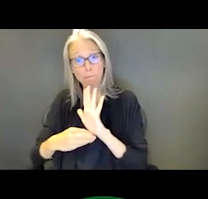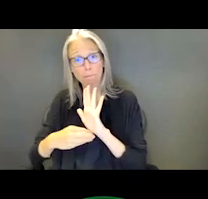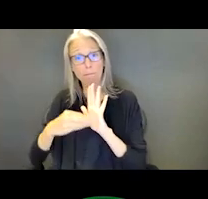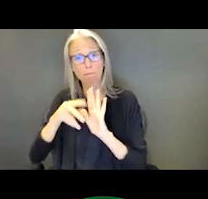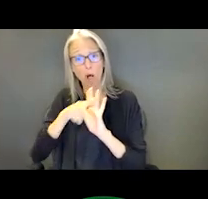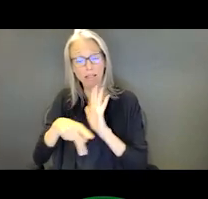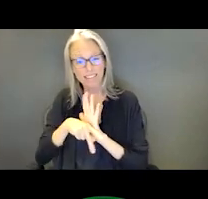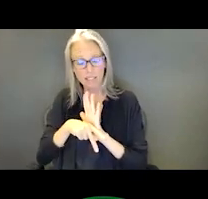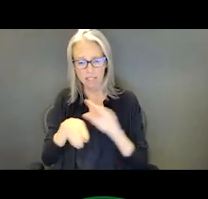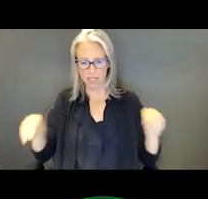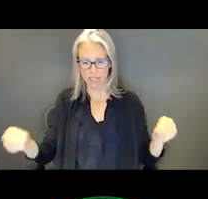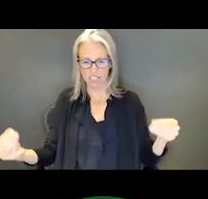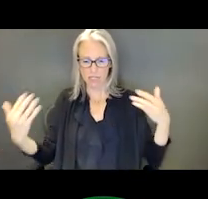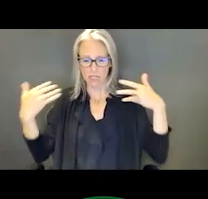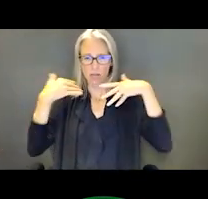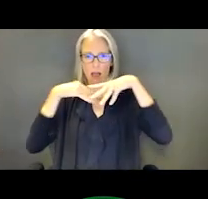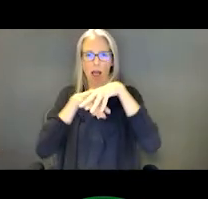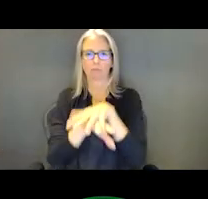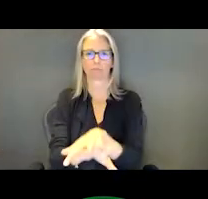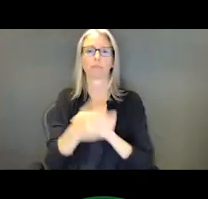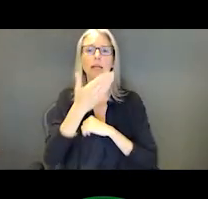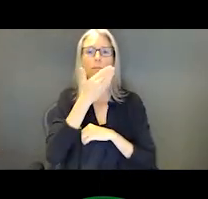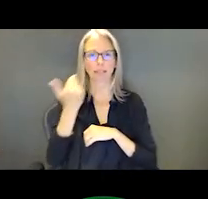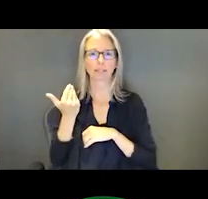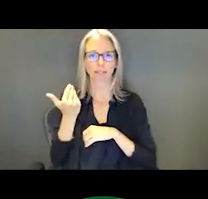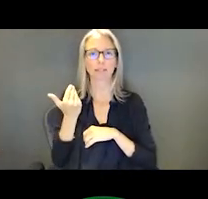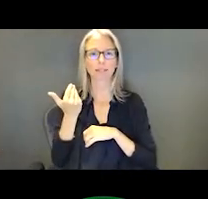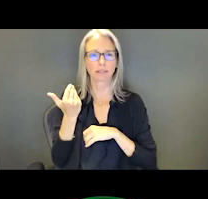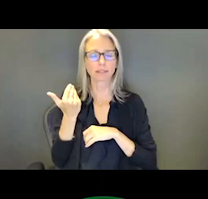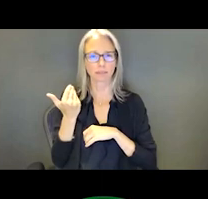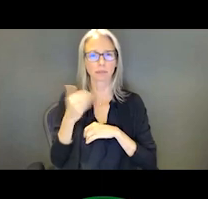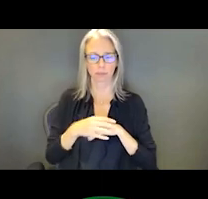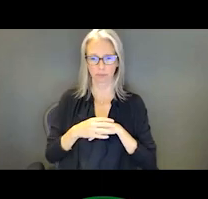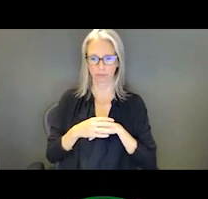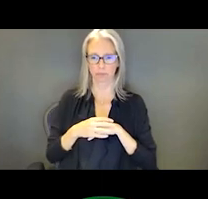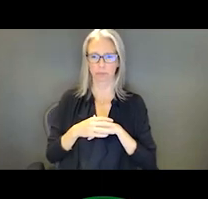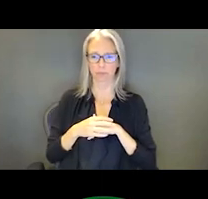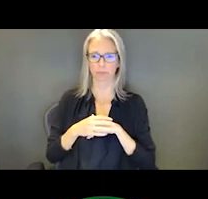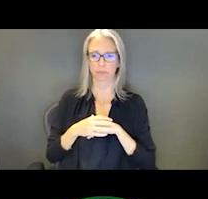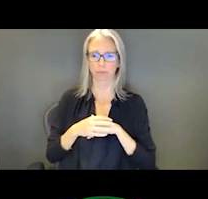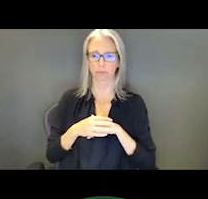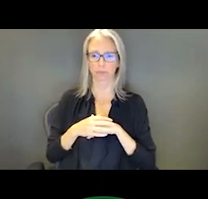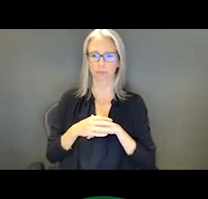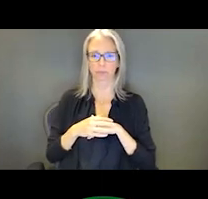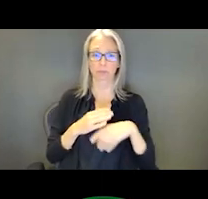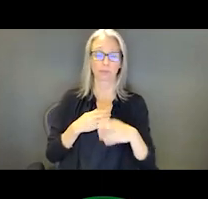Yeah, yeah, absolutely. And I think finding ways for us to bridge the gap between. Academic